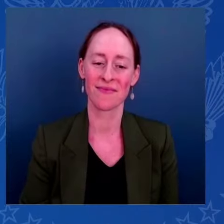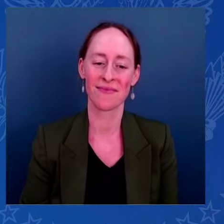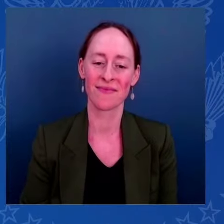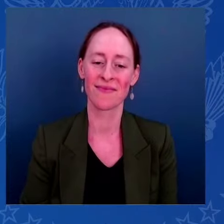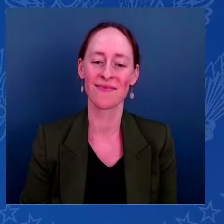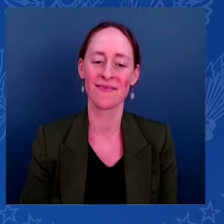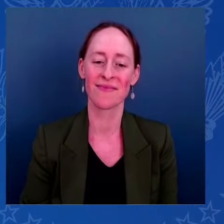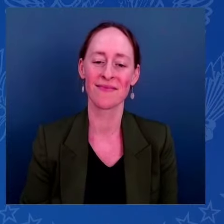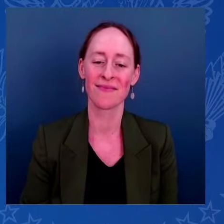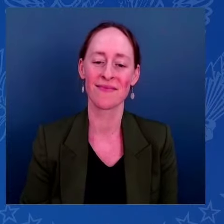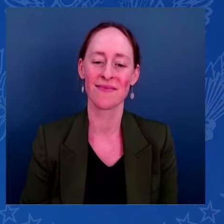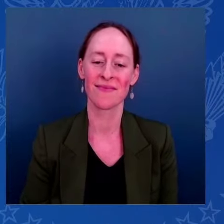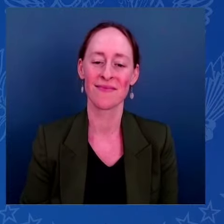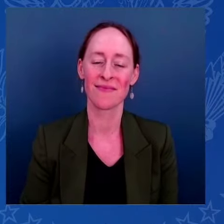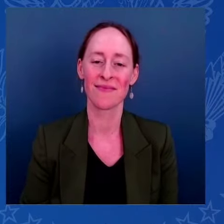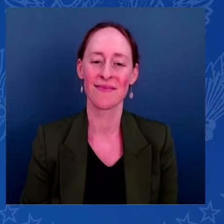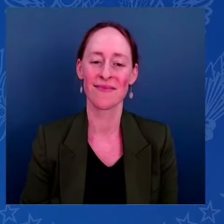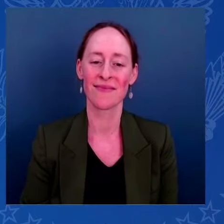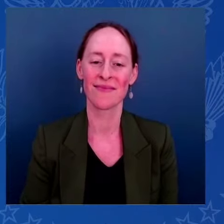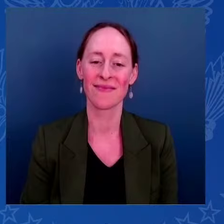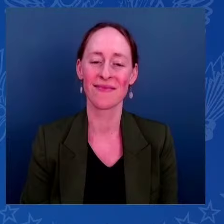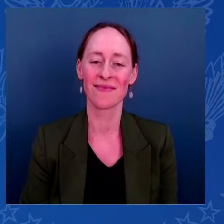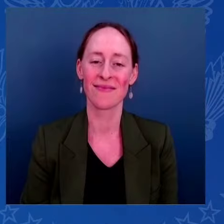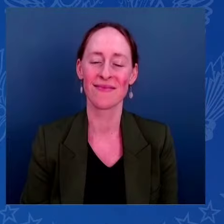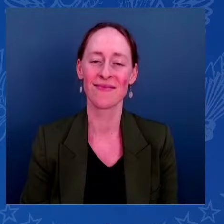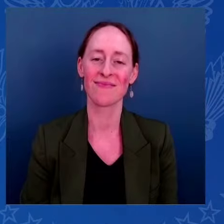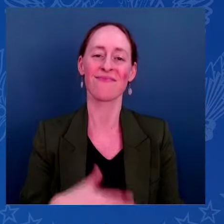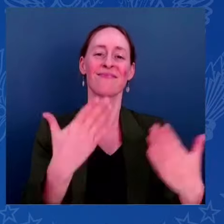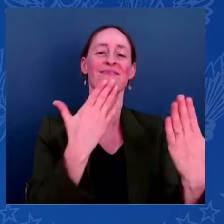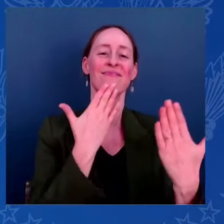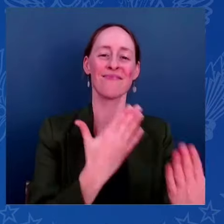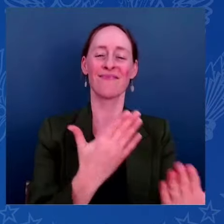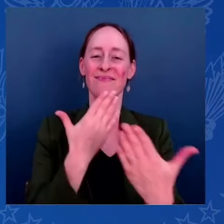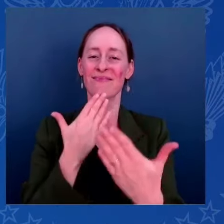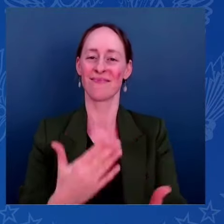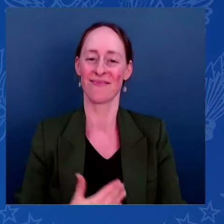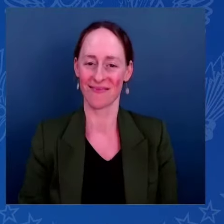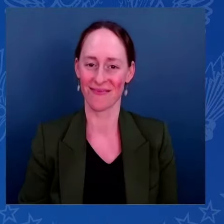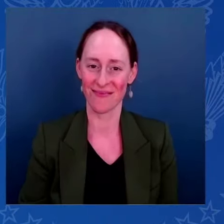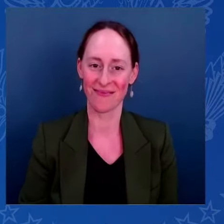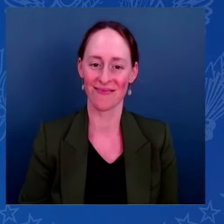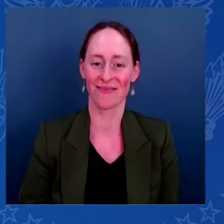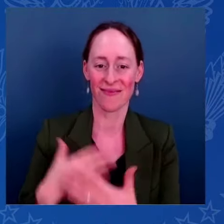Dr. Brown: Thank you all. Mr. President, Dr Biden, distinguished guests,